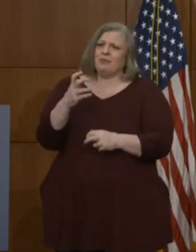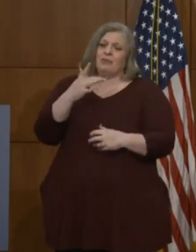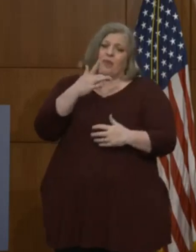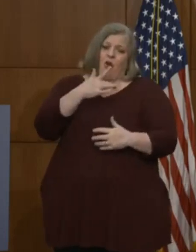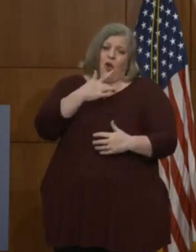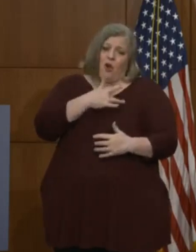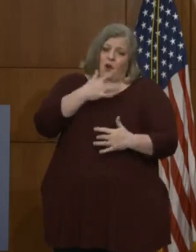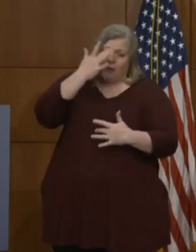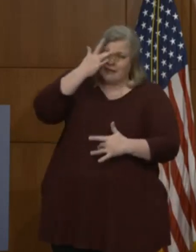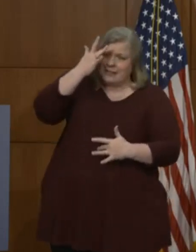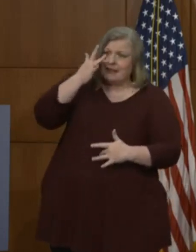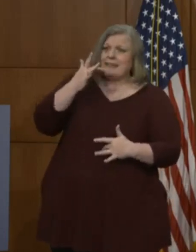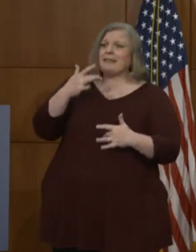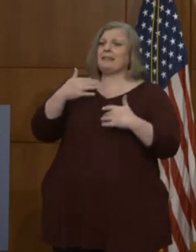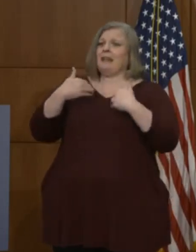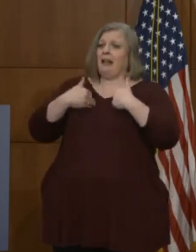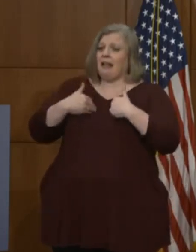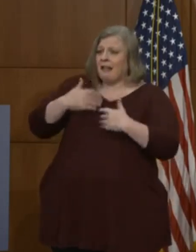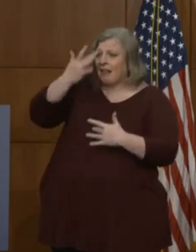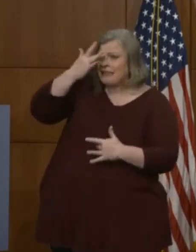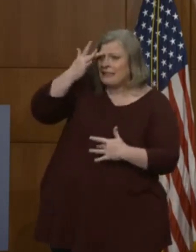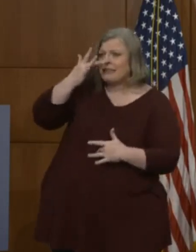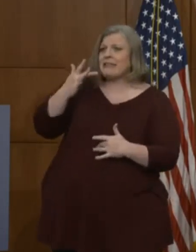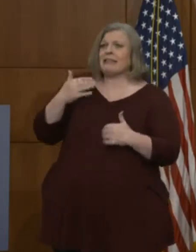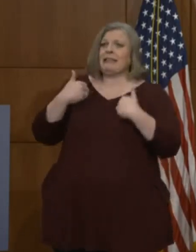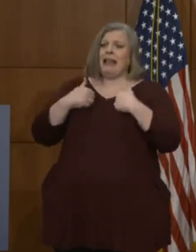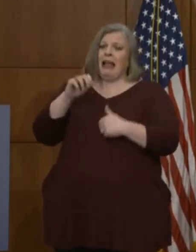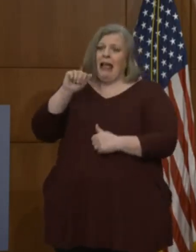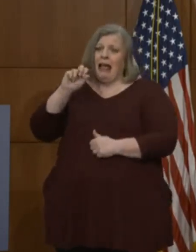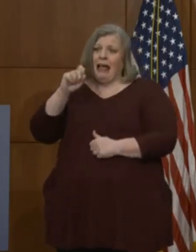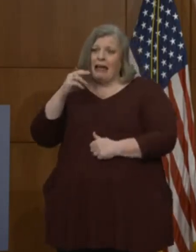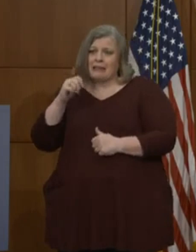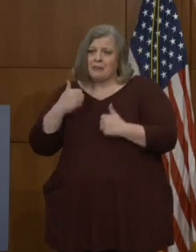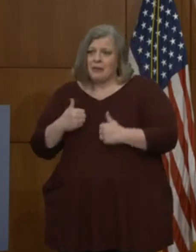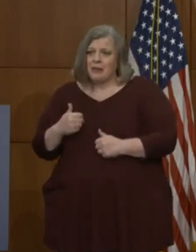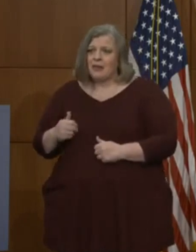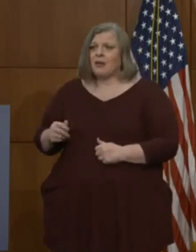MEDICAL CONDITIONS SUCH AS HEART DISEASE. LUNG DISEASE- HEART DISEASE. LUNG DISEASE- THINGS LIKE ASTHMA OF RENAL